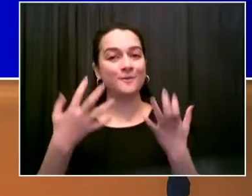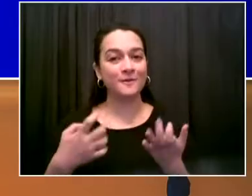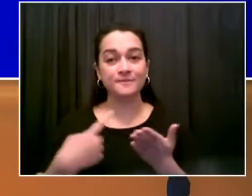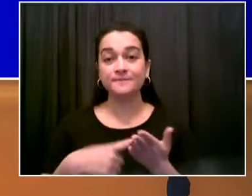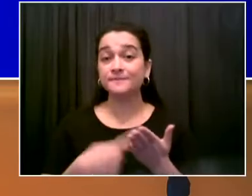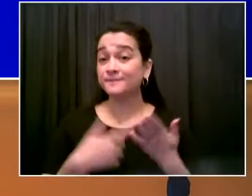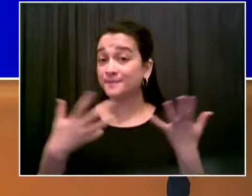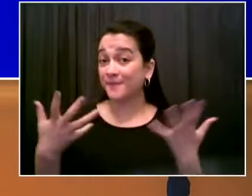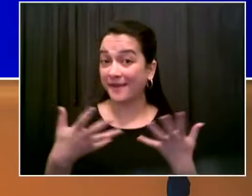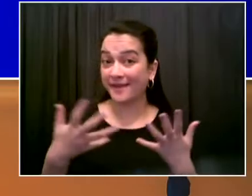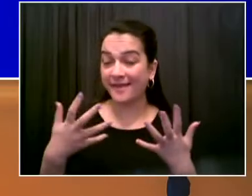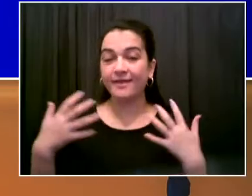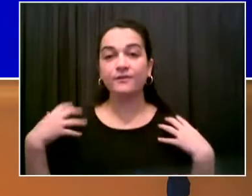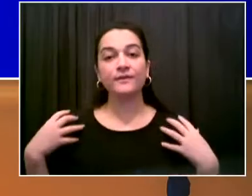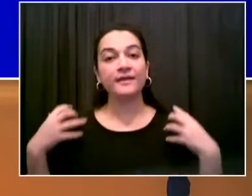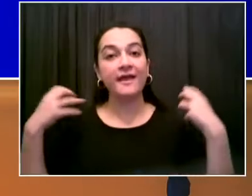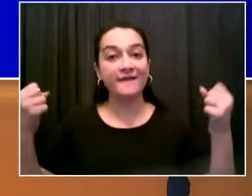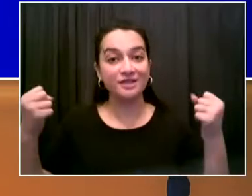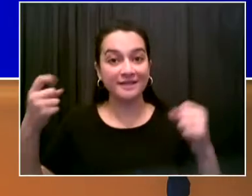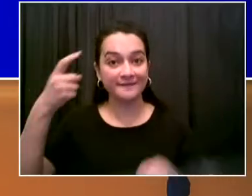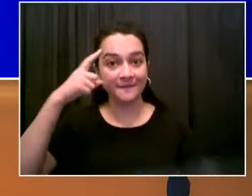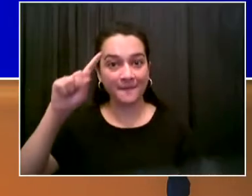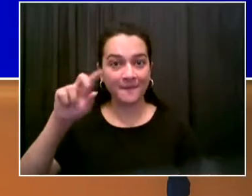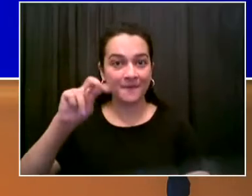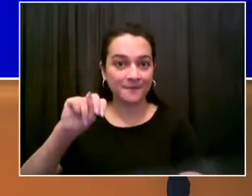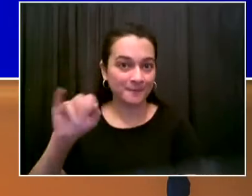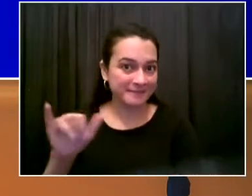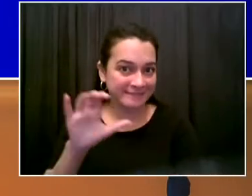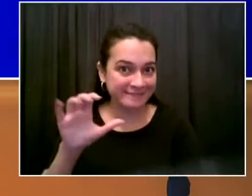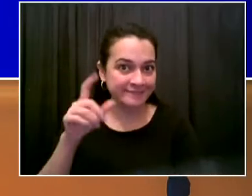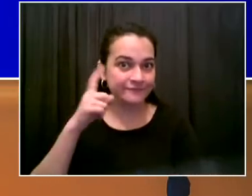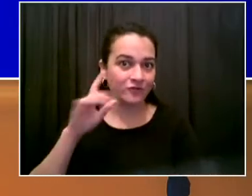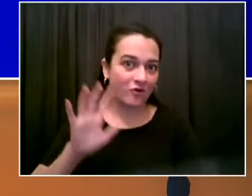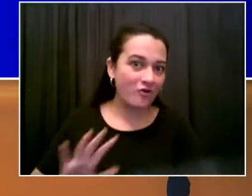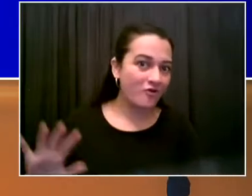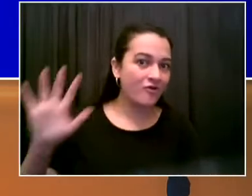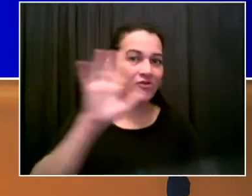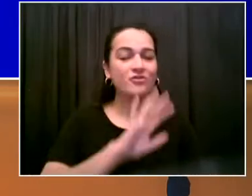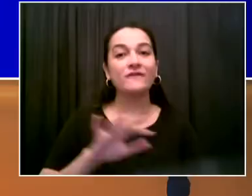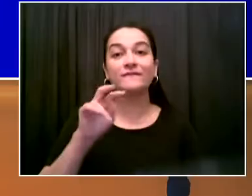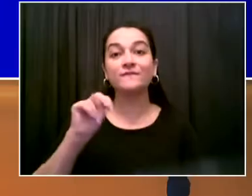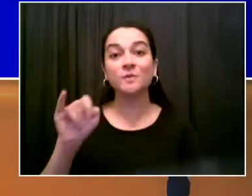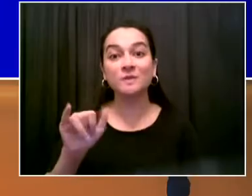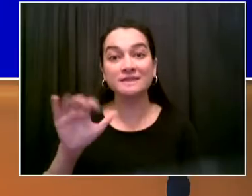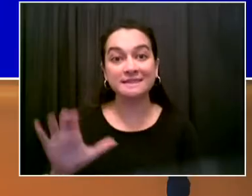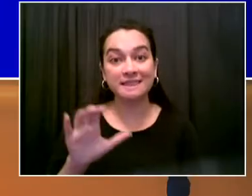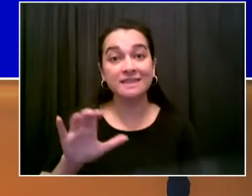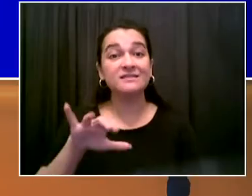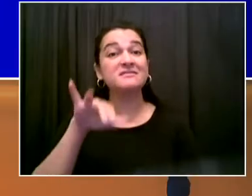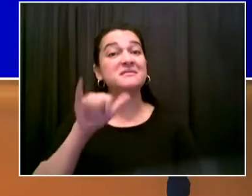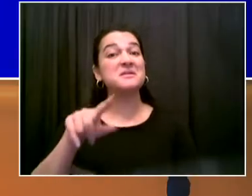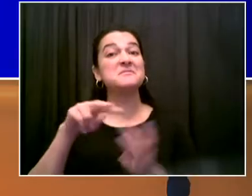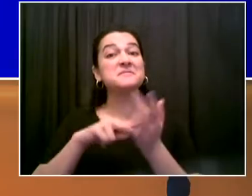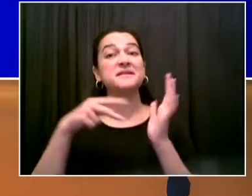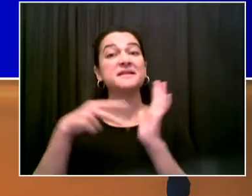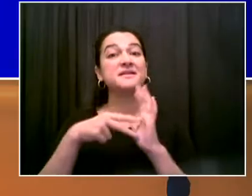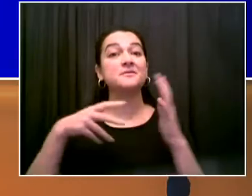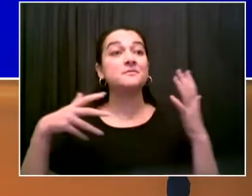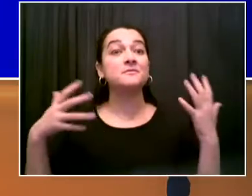LET'S GO BACK TO WHAT WE TALK ABOUT EVERY DAY. A RECOVERY FOR